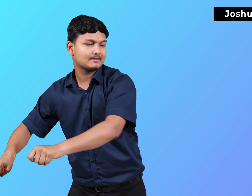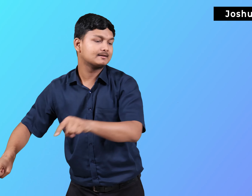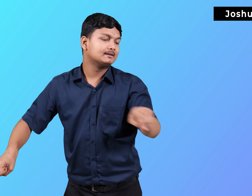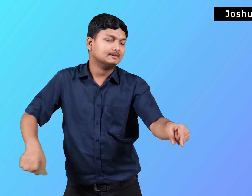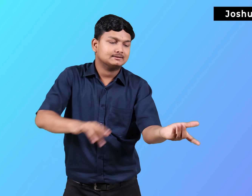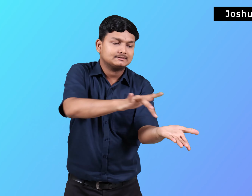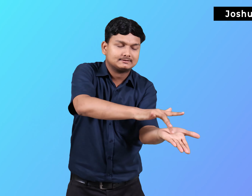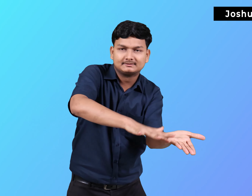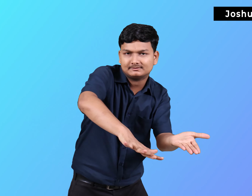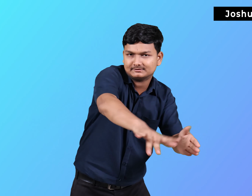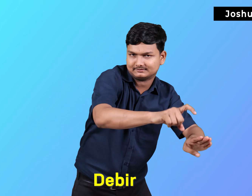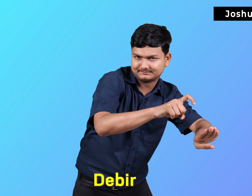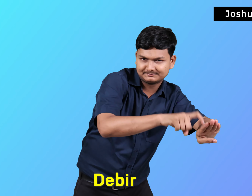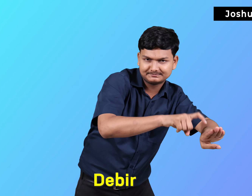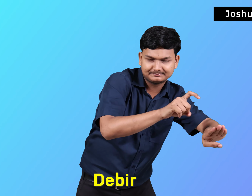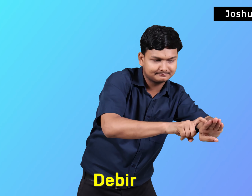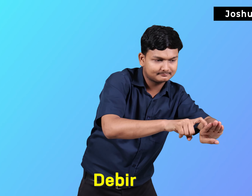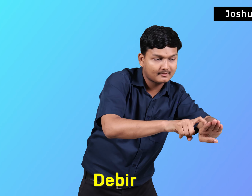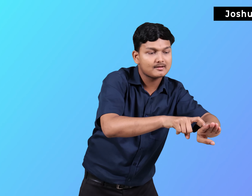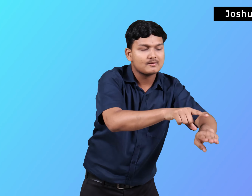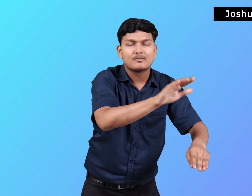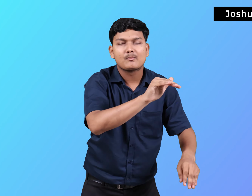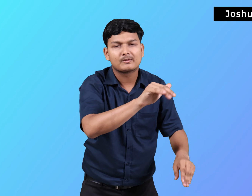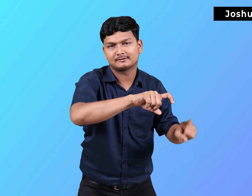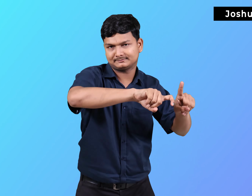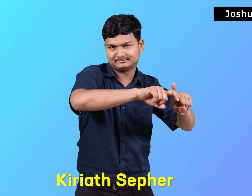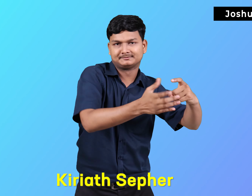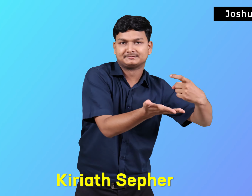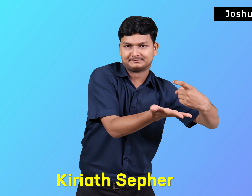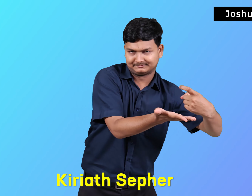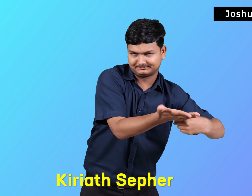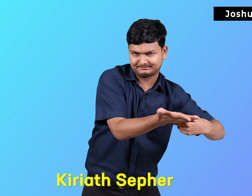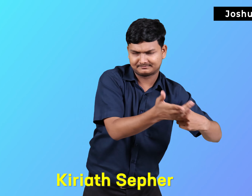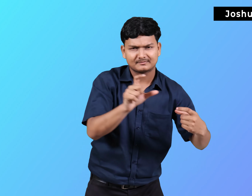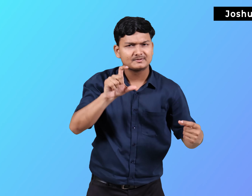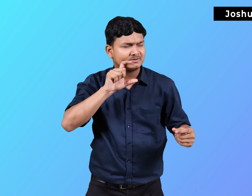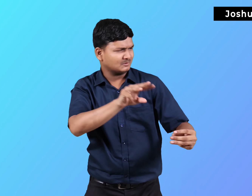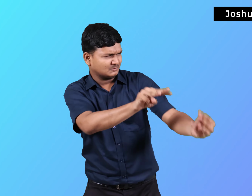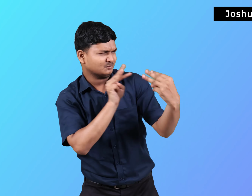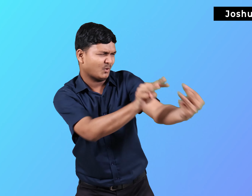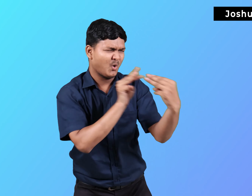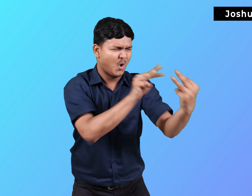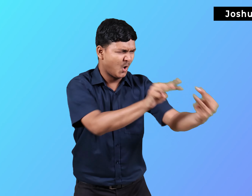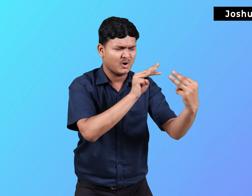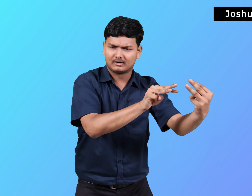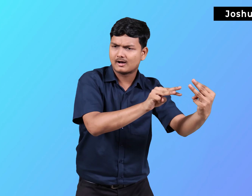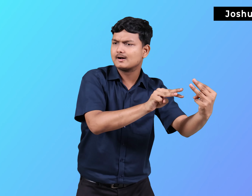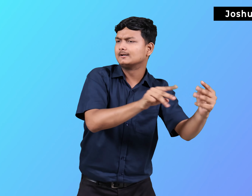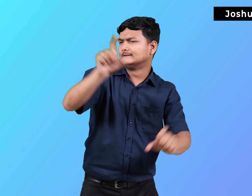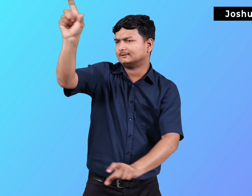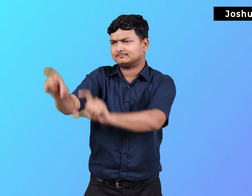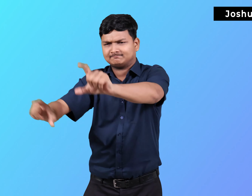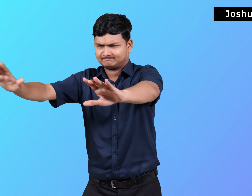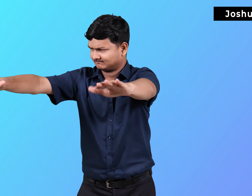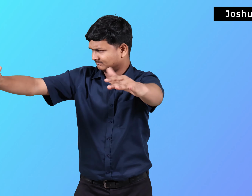Then Caleb fought against the people living in Debir, which was called Kiriath Sepher at that time.